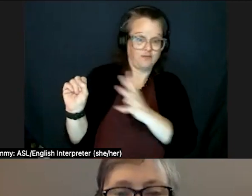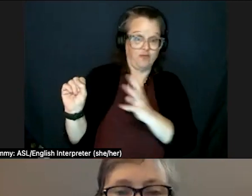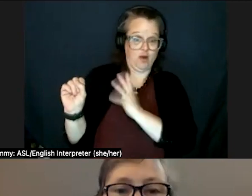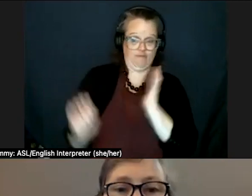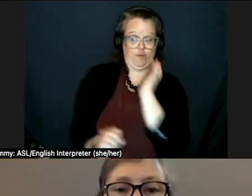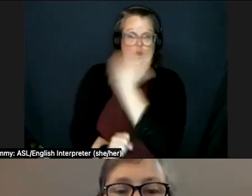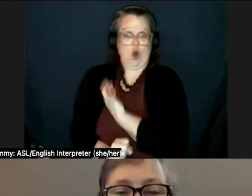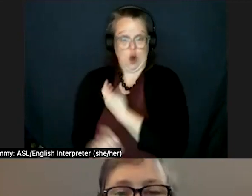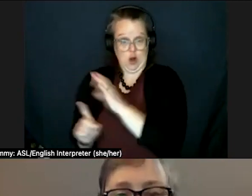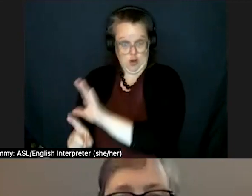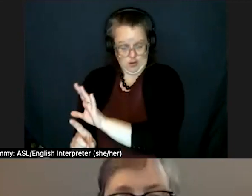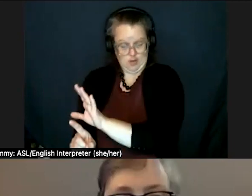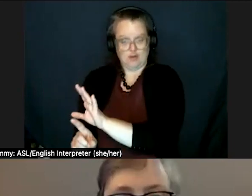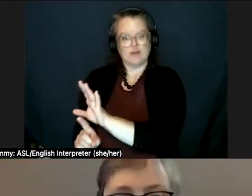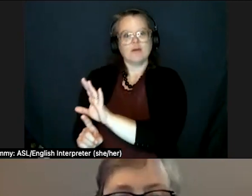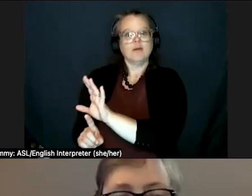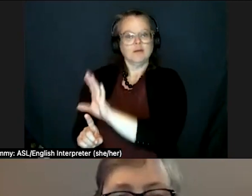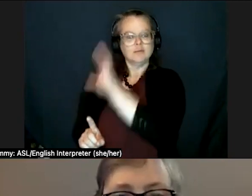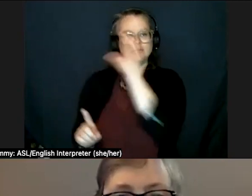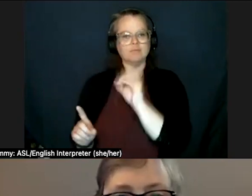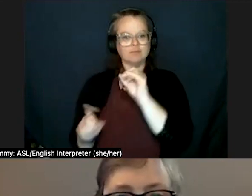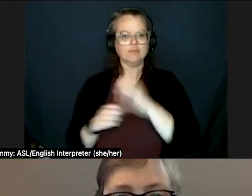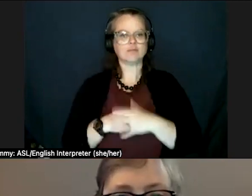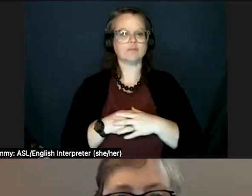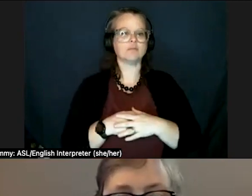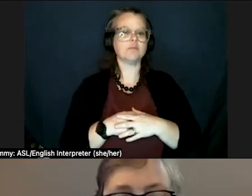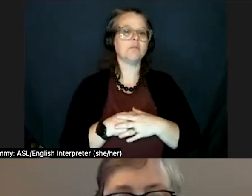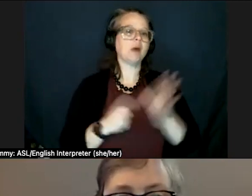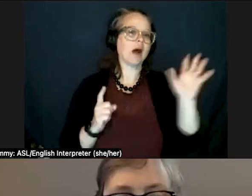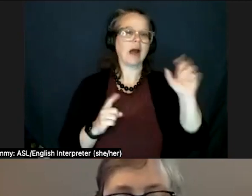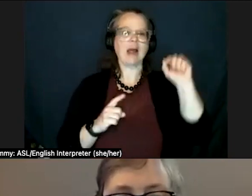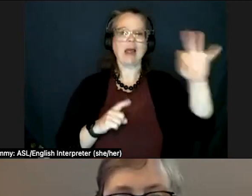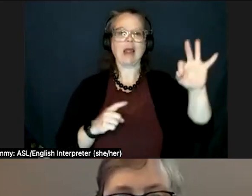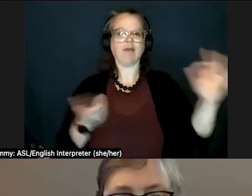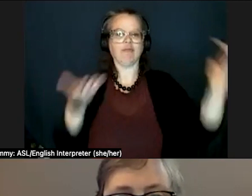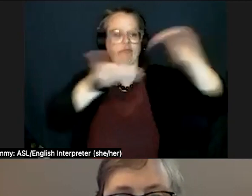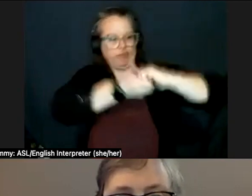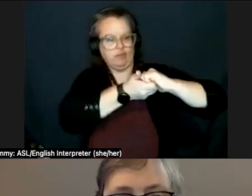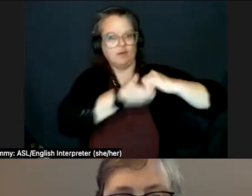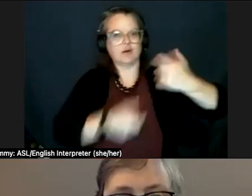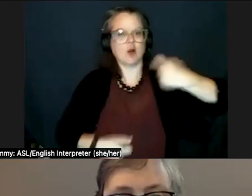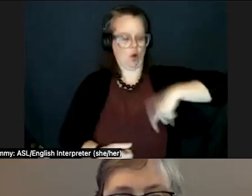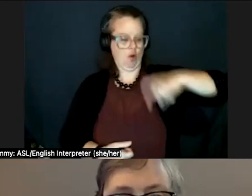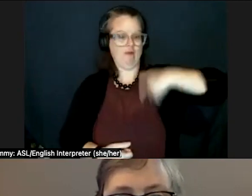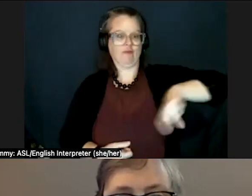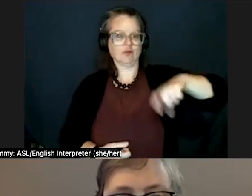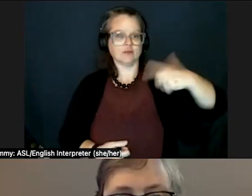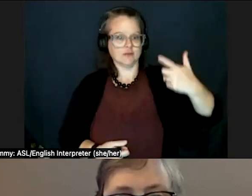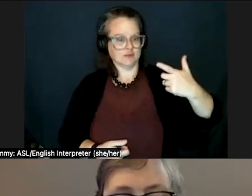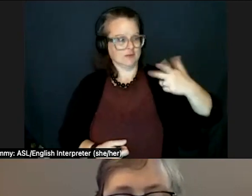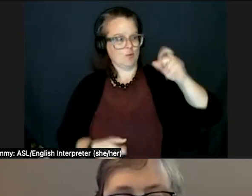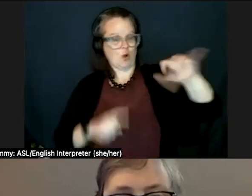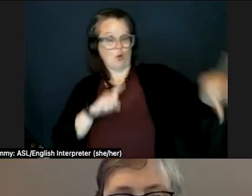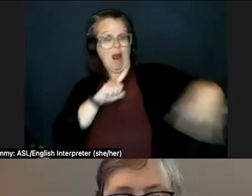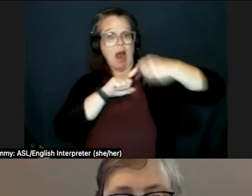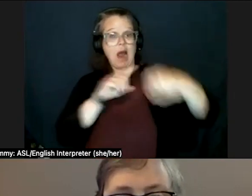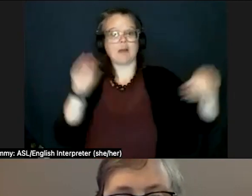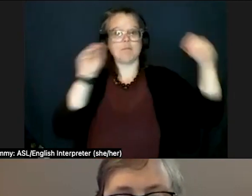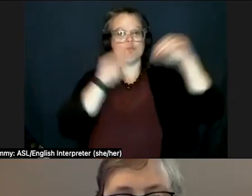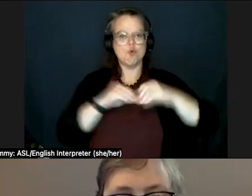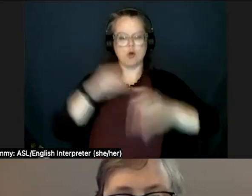other people and you'll need a paid version to add a certain amount of people. So what we do is